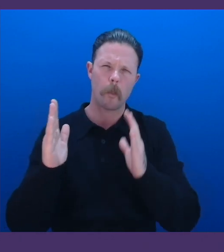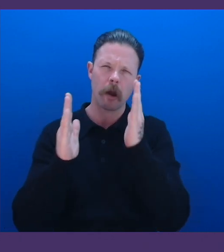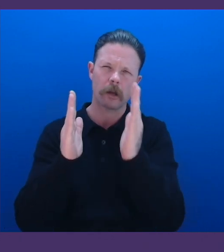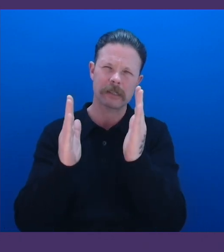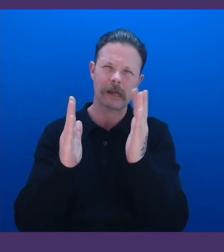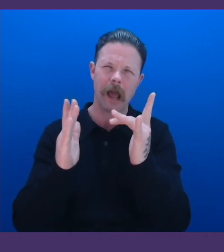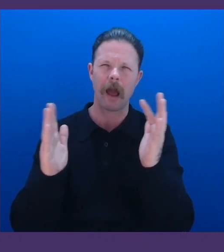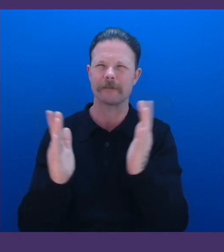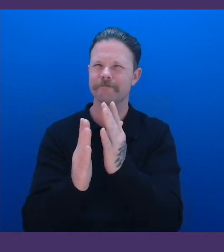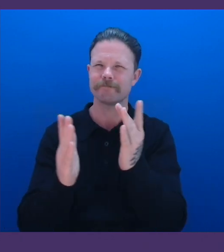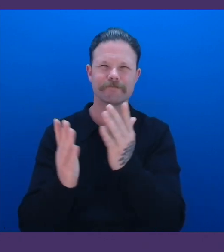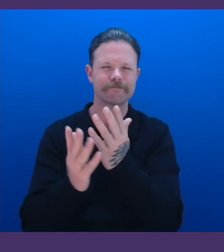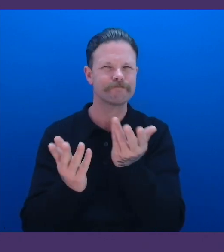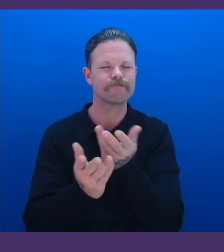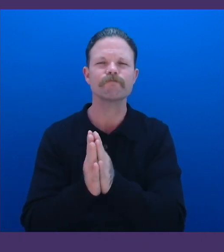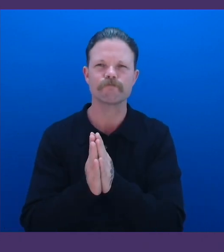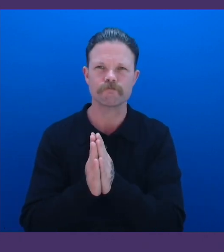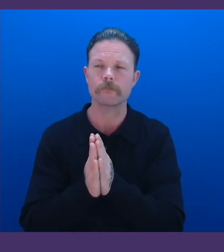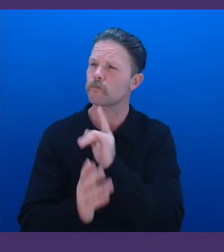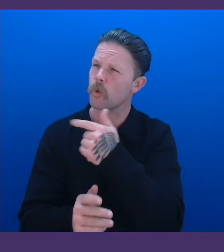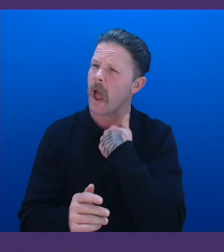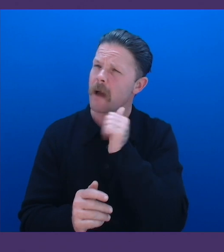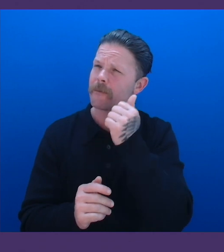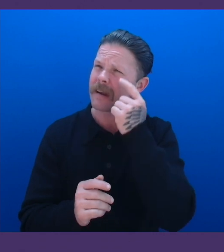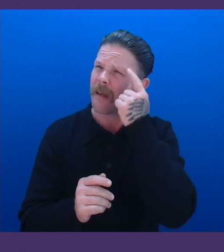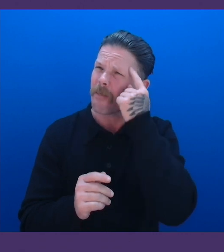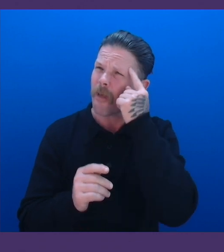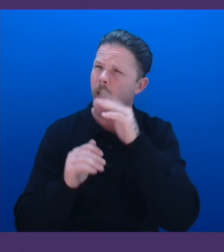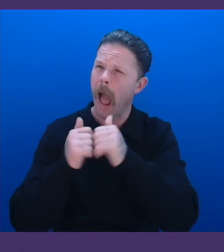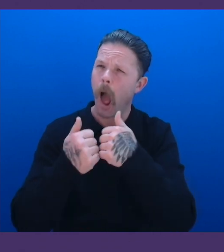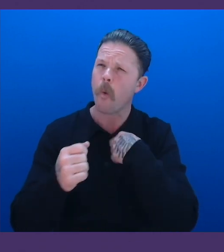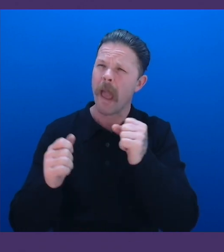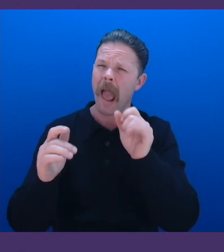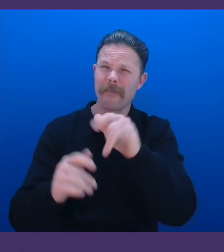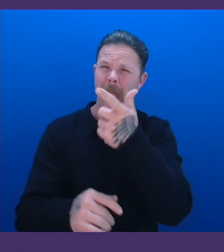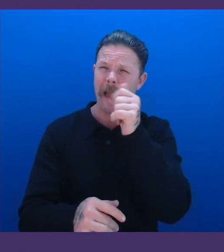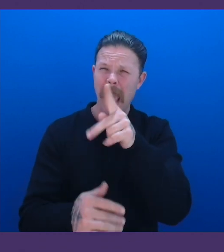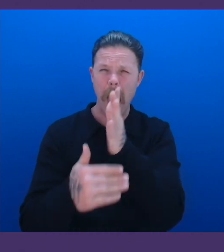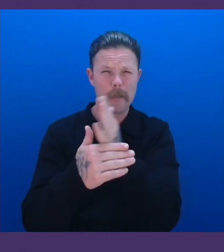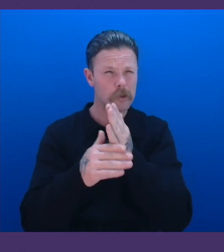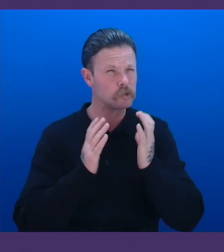on what we can do to close that gap? And maybe, Susanna, are there lessons learned even